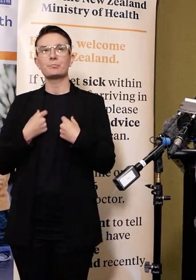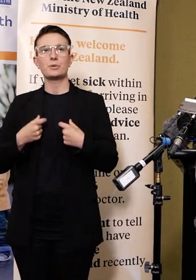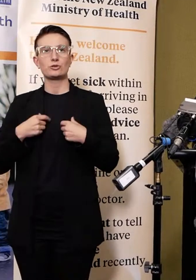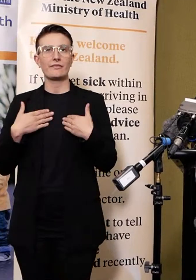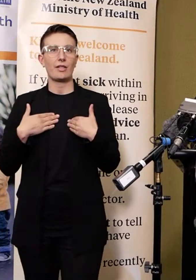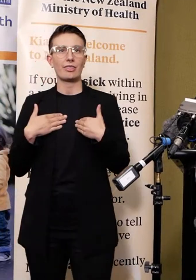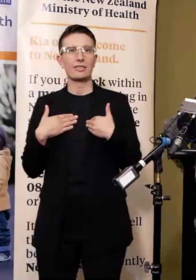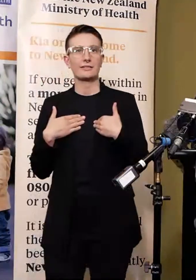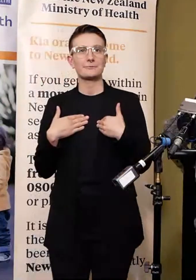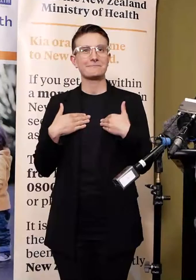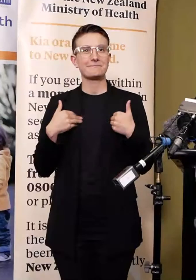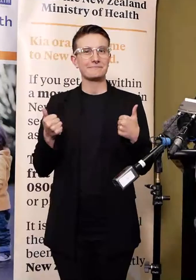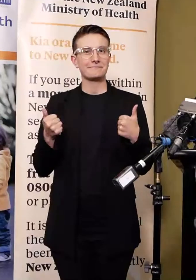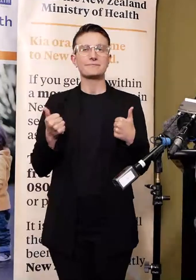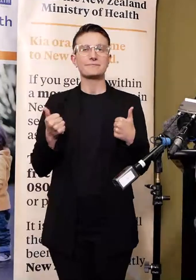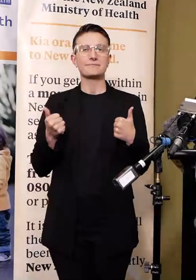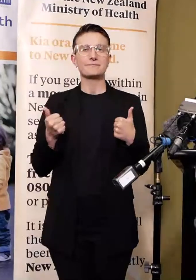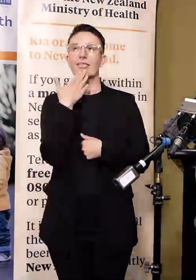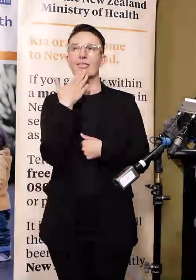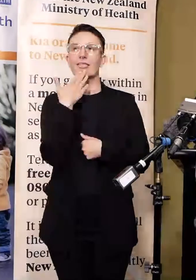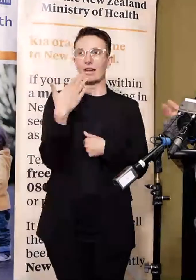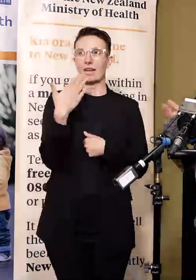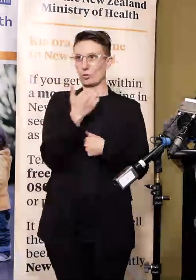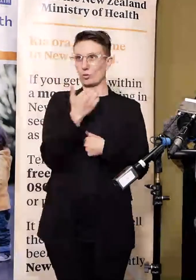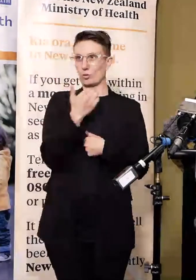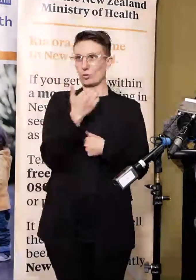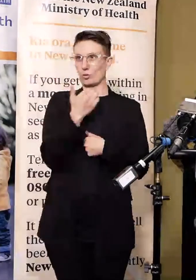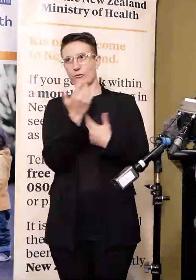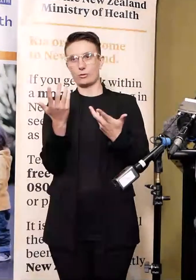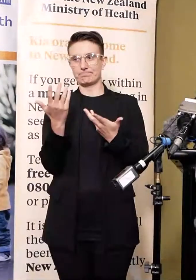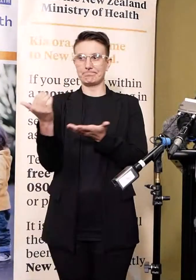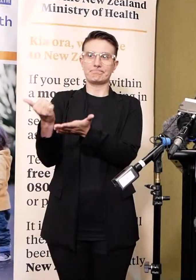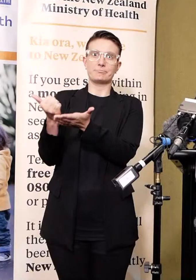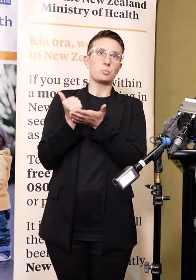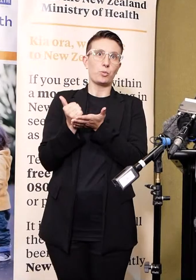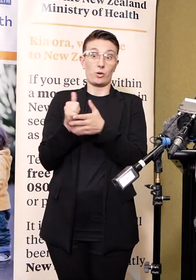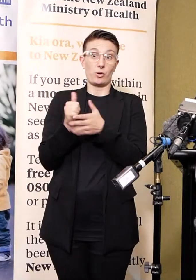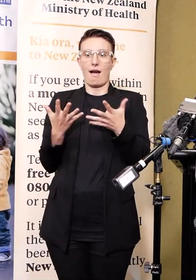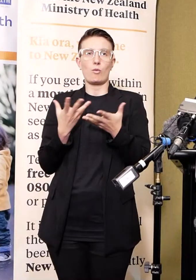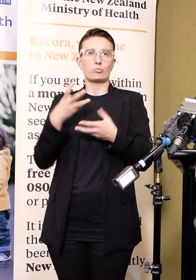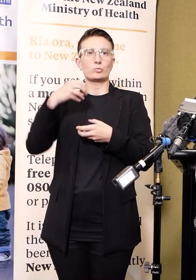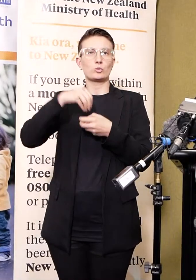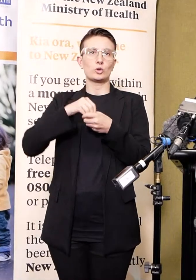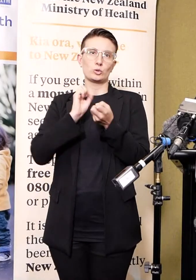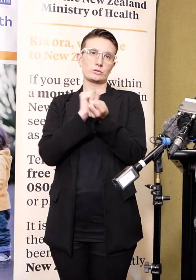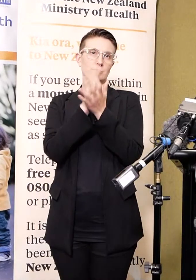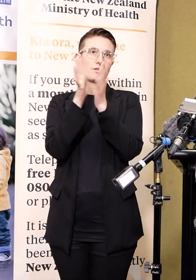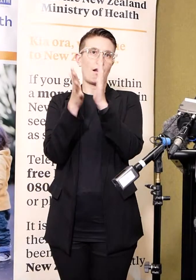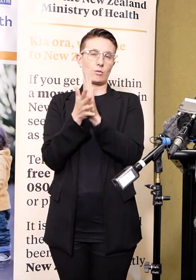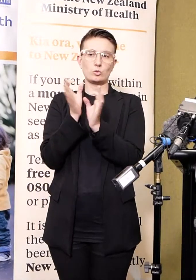And thank you for your support in including a sign language interpreter in the frame.